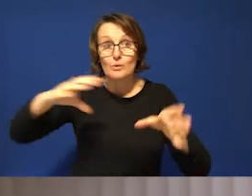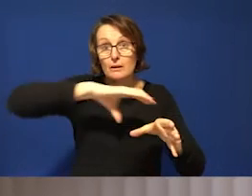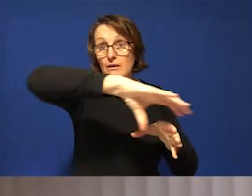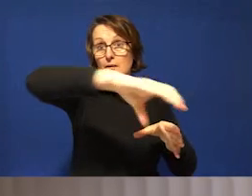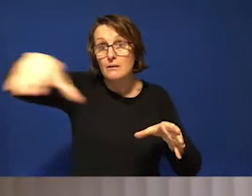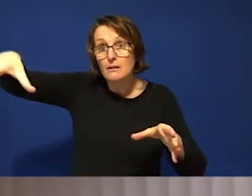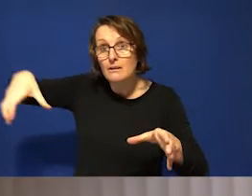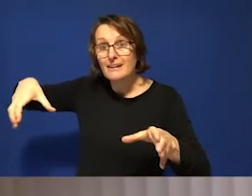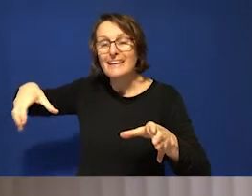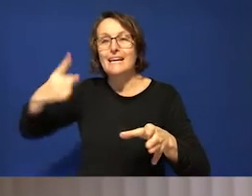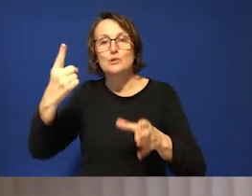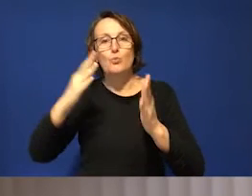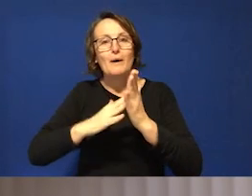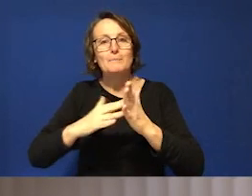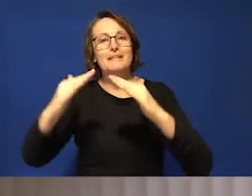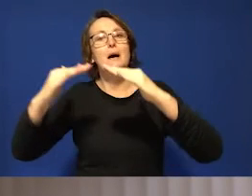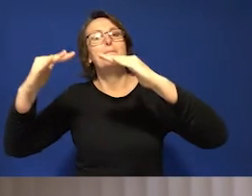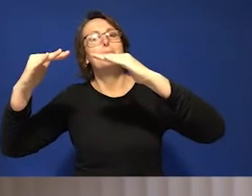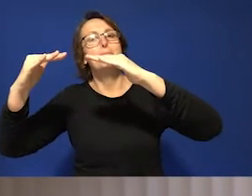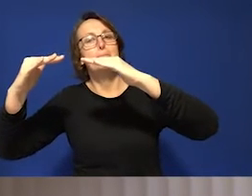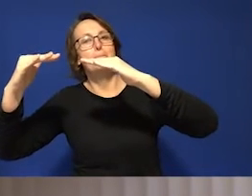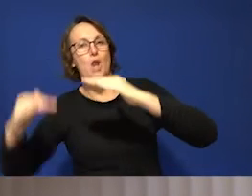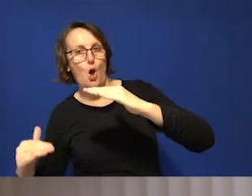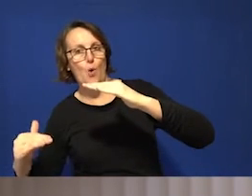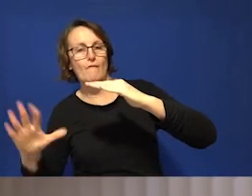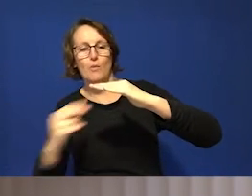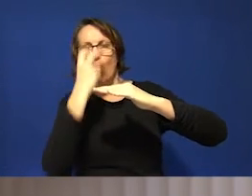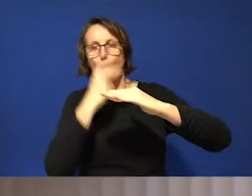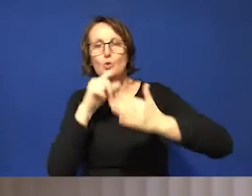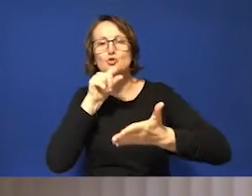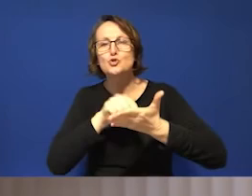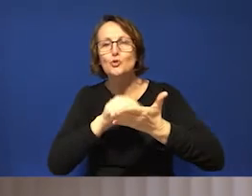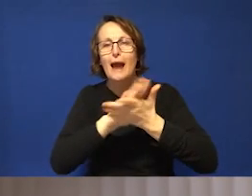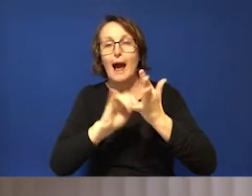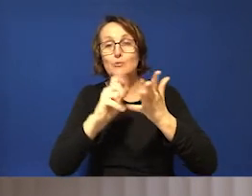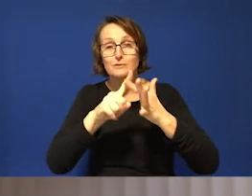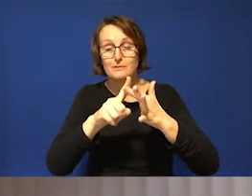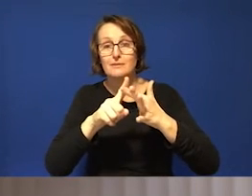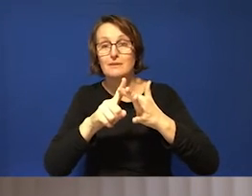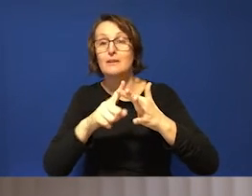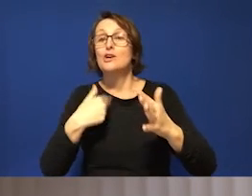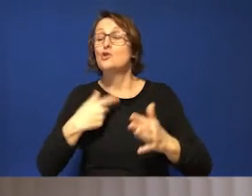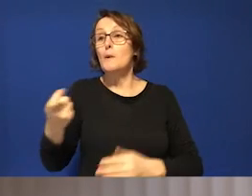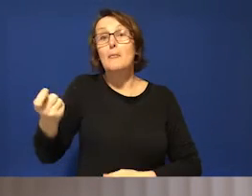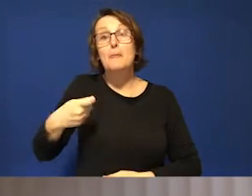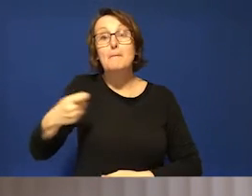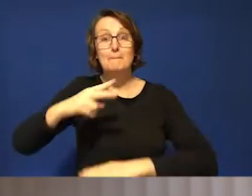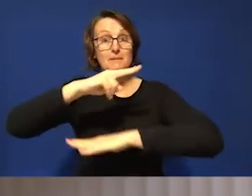is actually a meter lower than the old chook house was. And when you stand on the member's balcony,